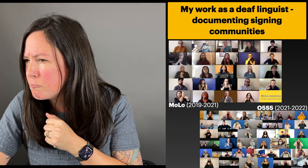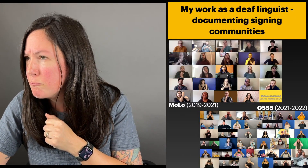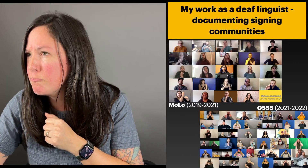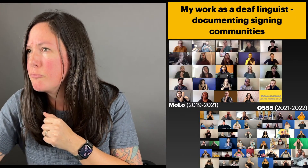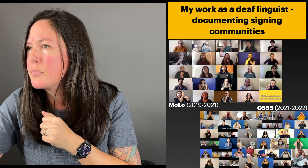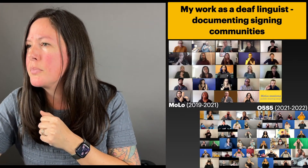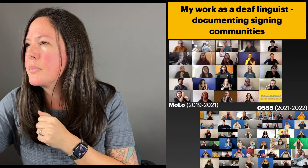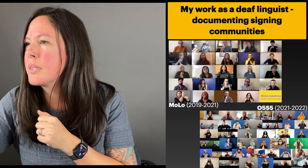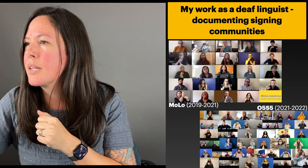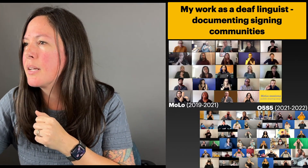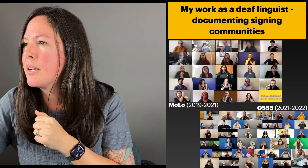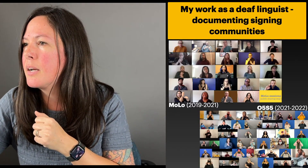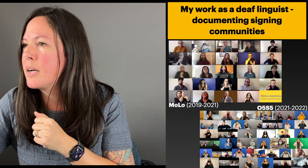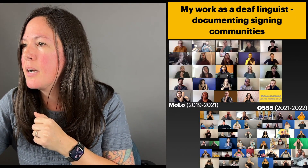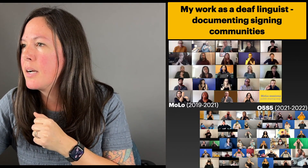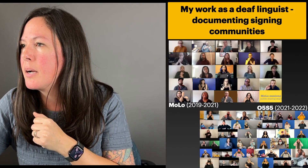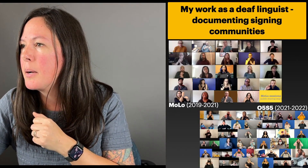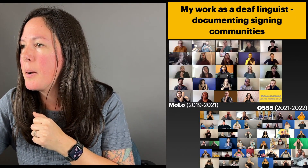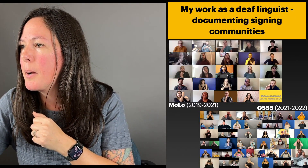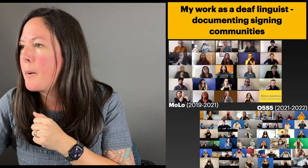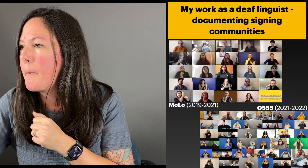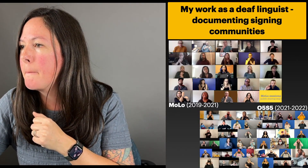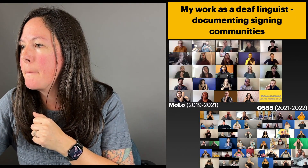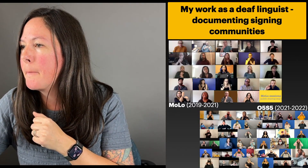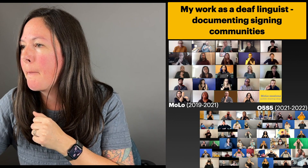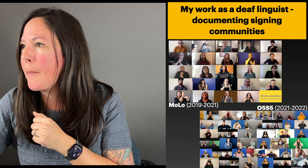moment missing a